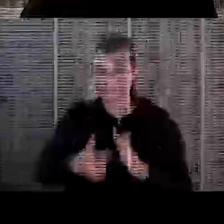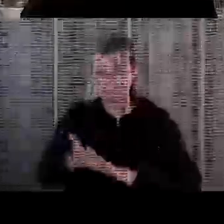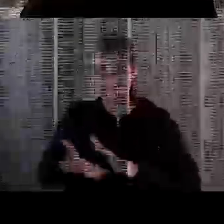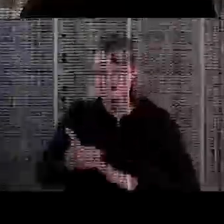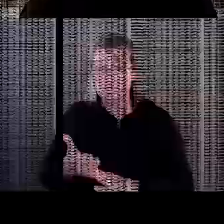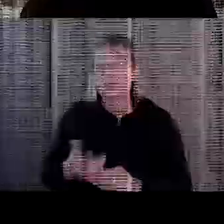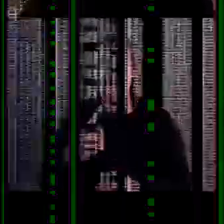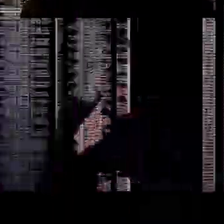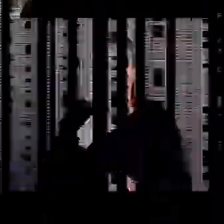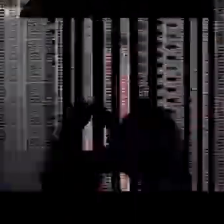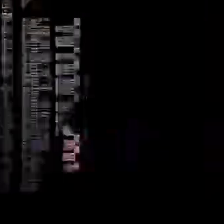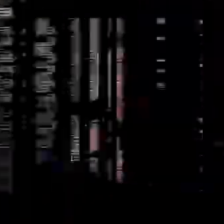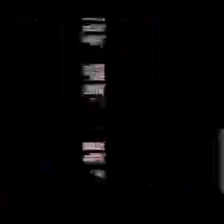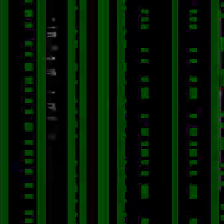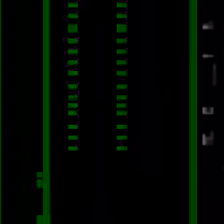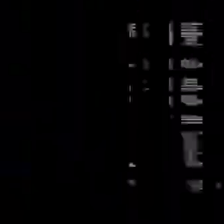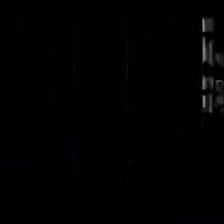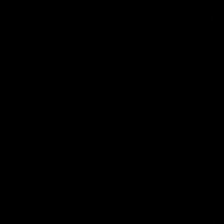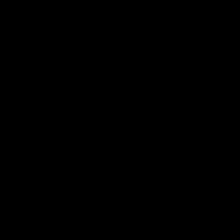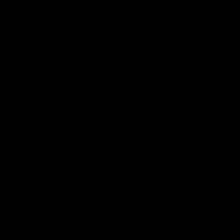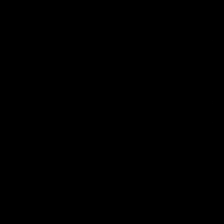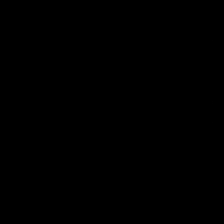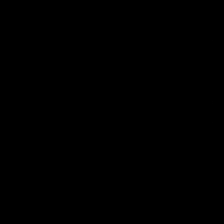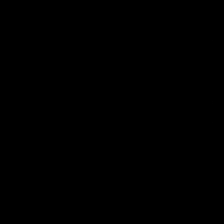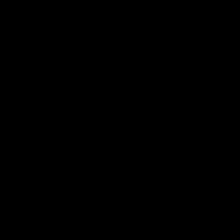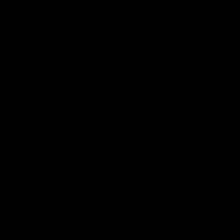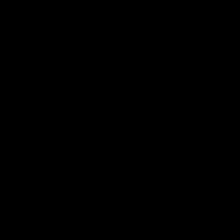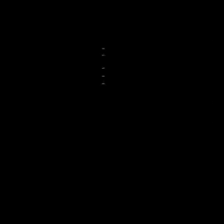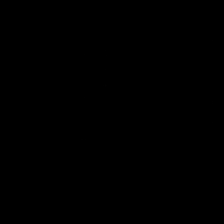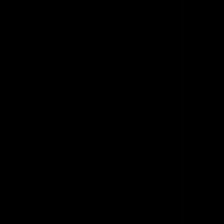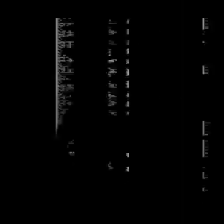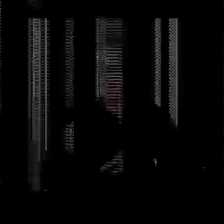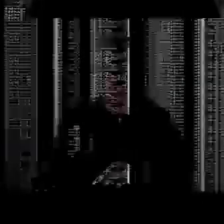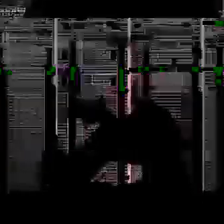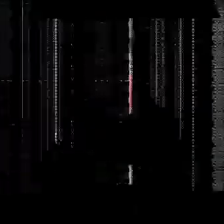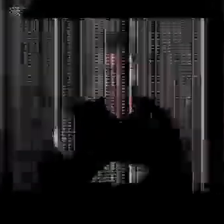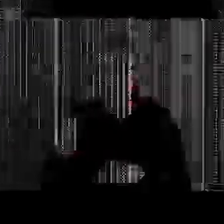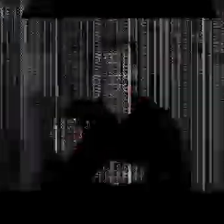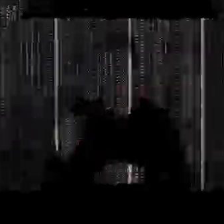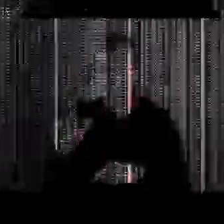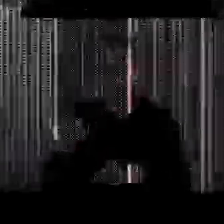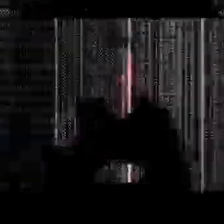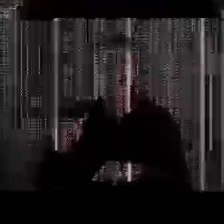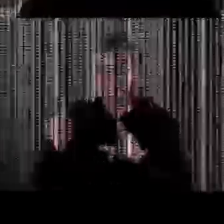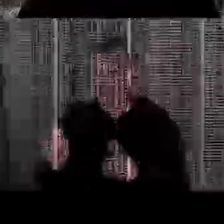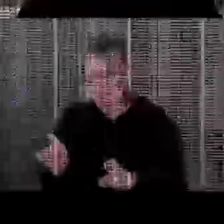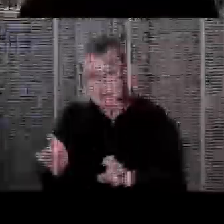participant. She told me she cannot do the usability test. I mean, we loaded the first